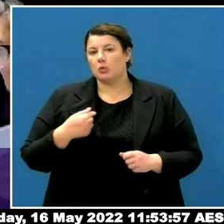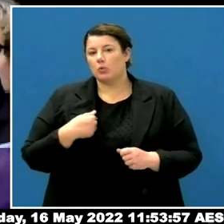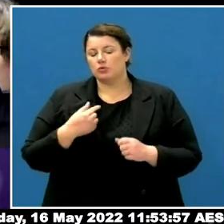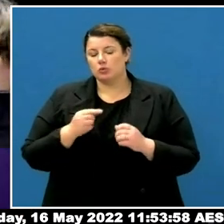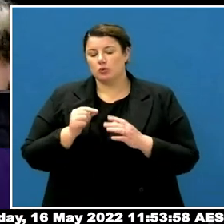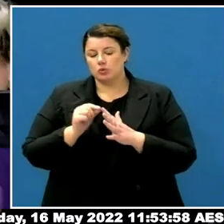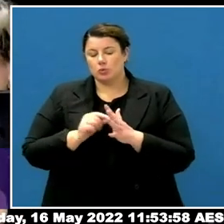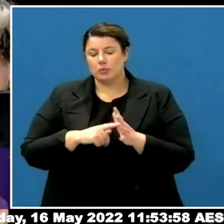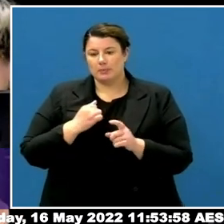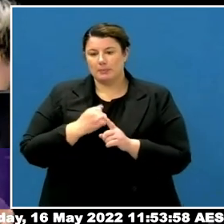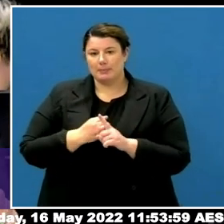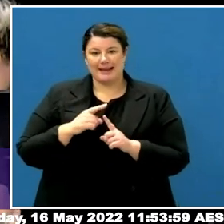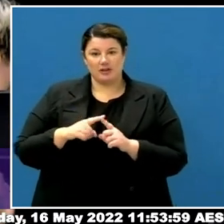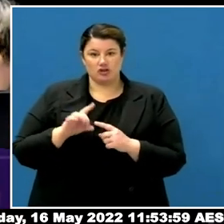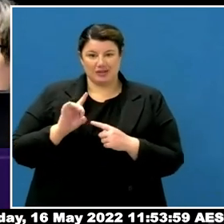or quotation page.